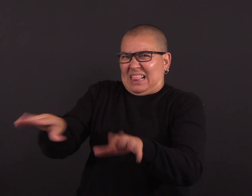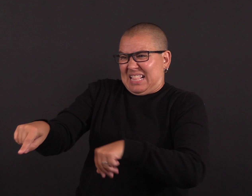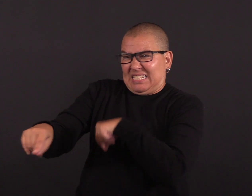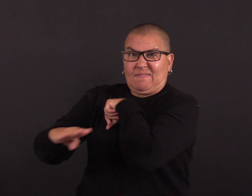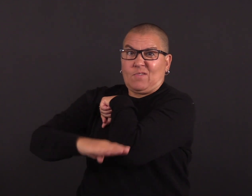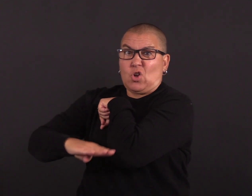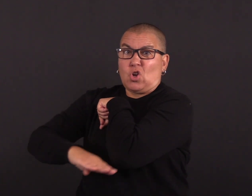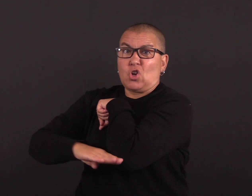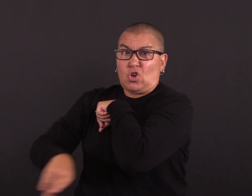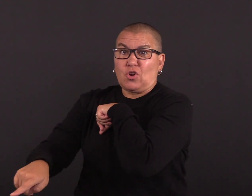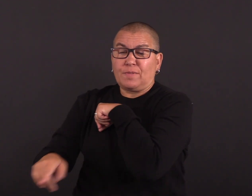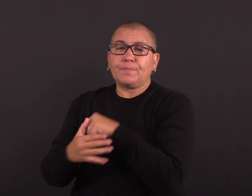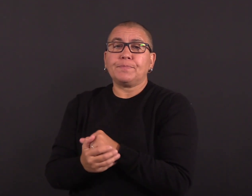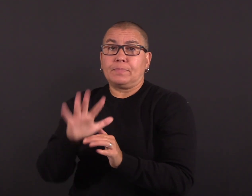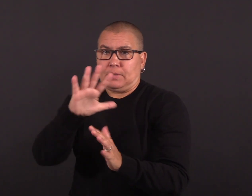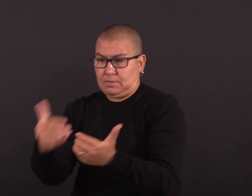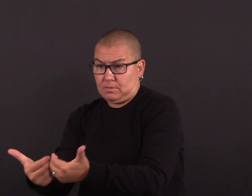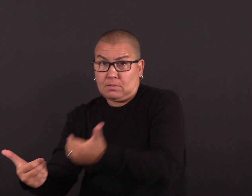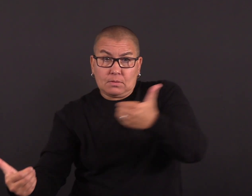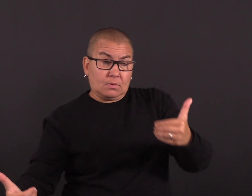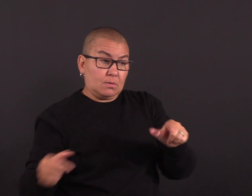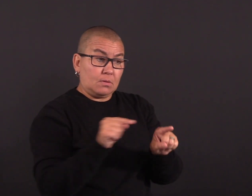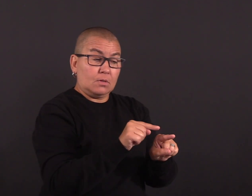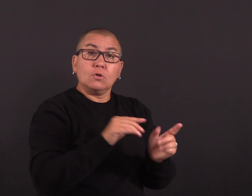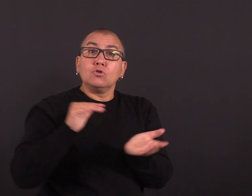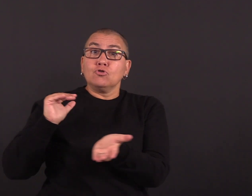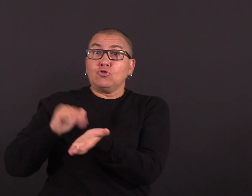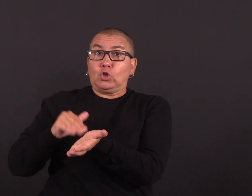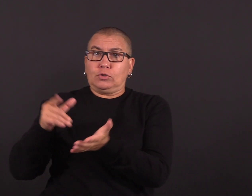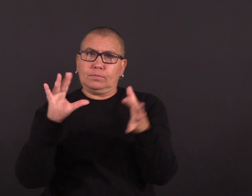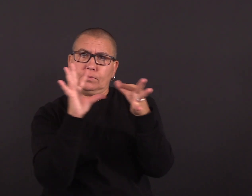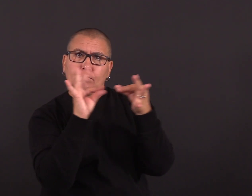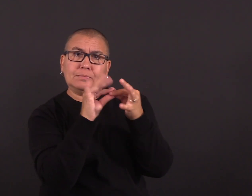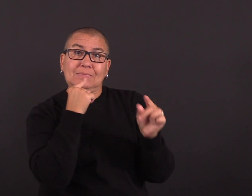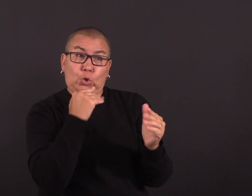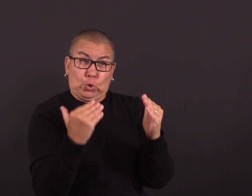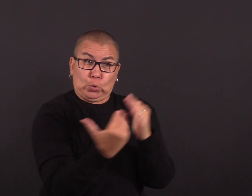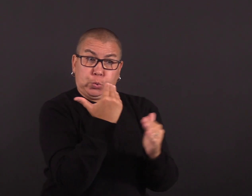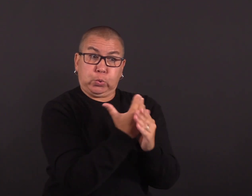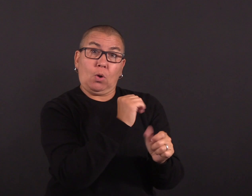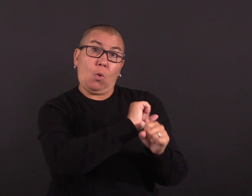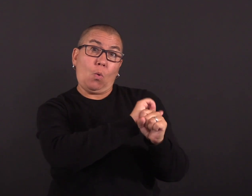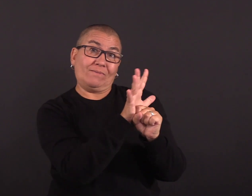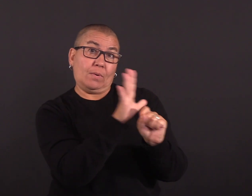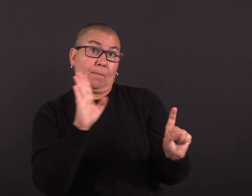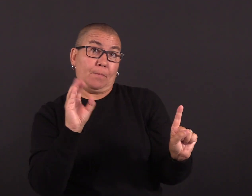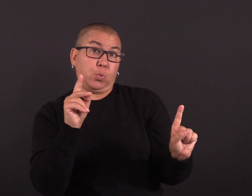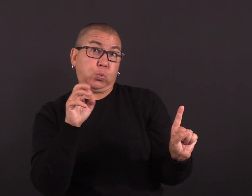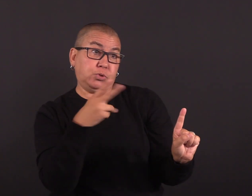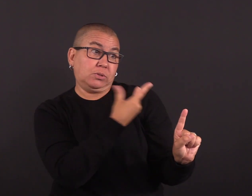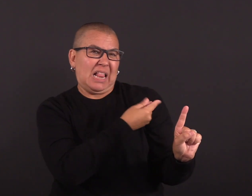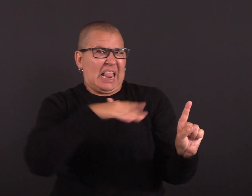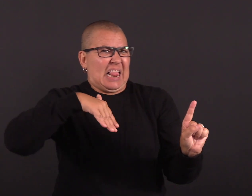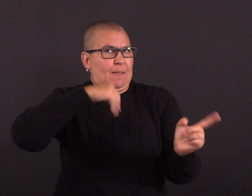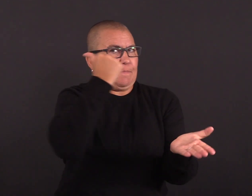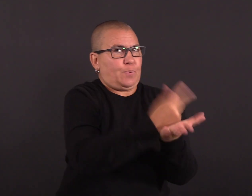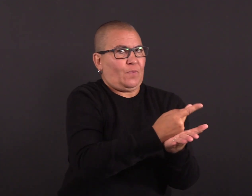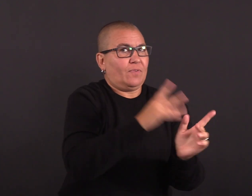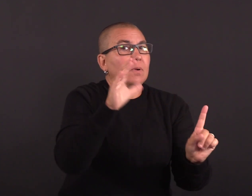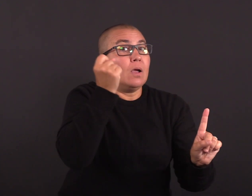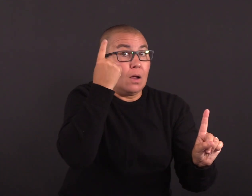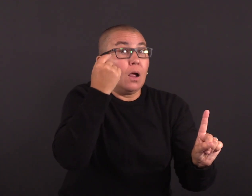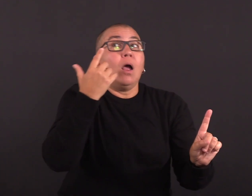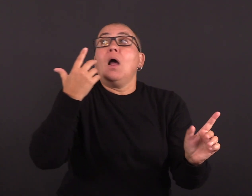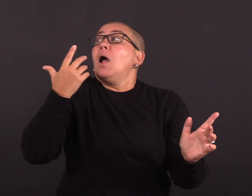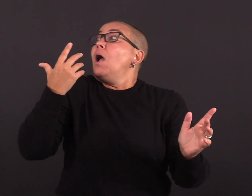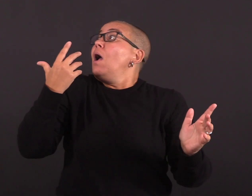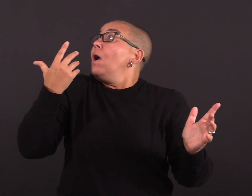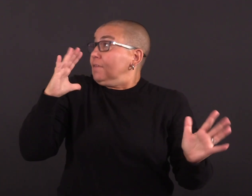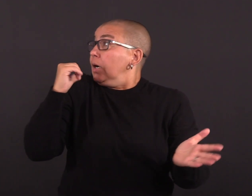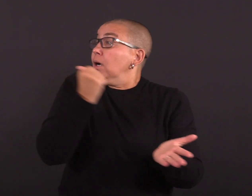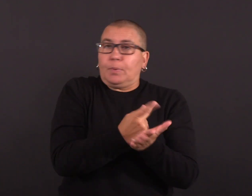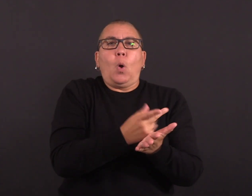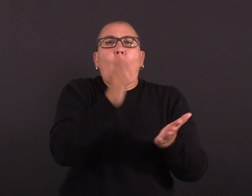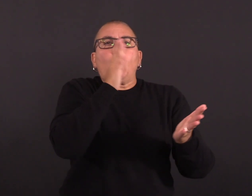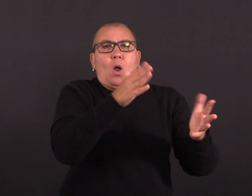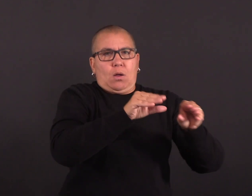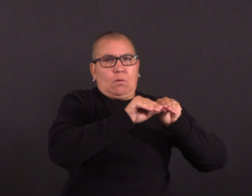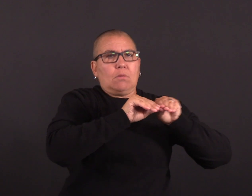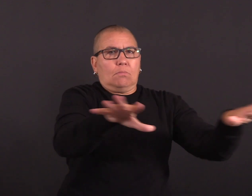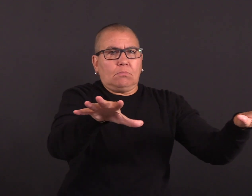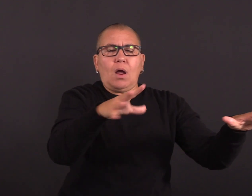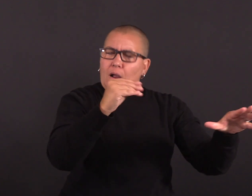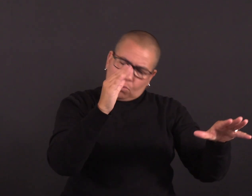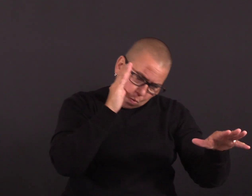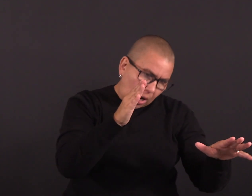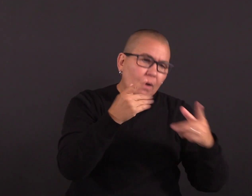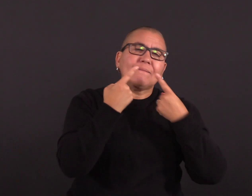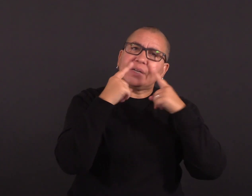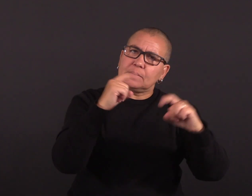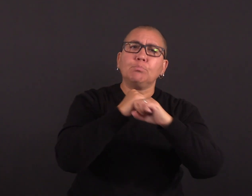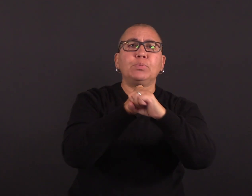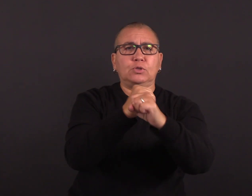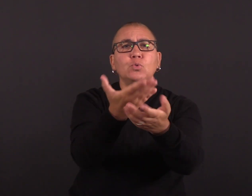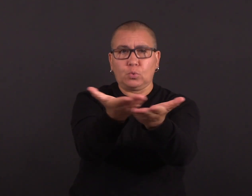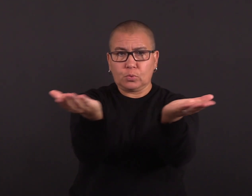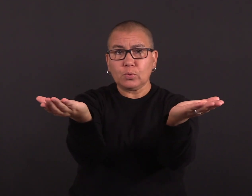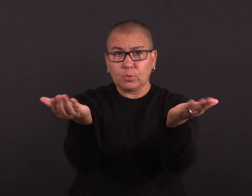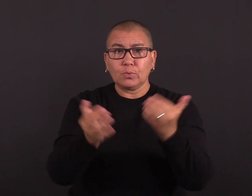three months to reach peak effectiveness. Following the pattern of previous years,